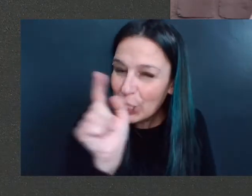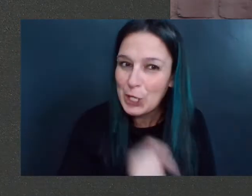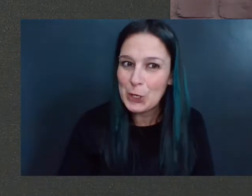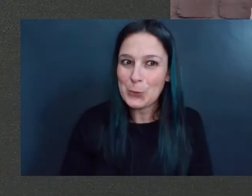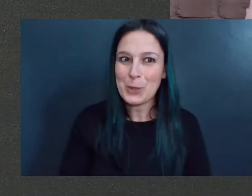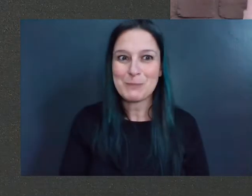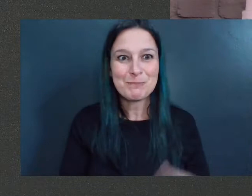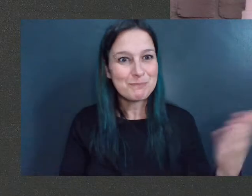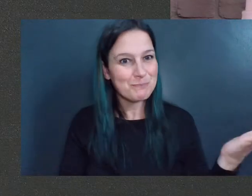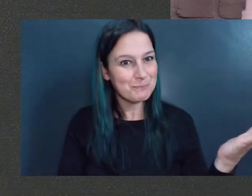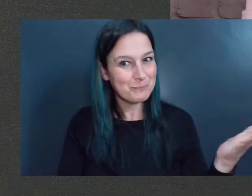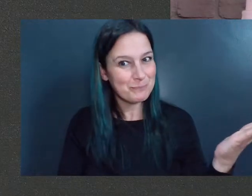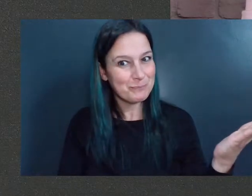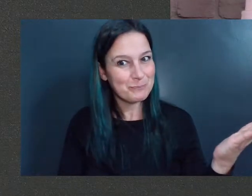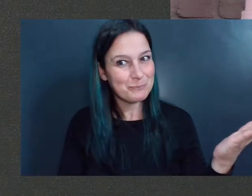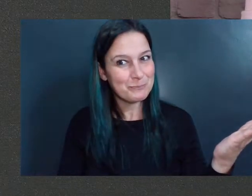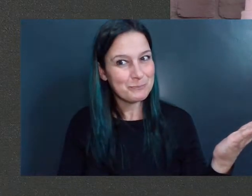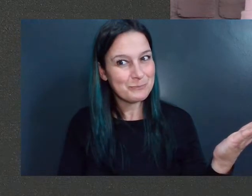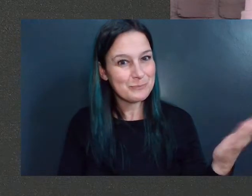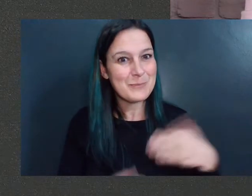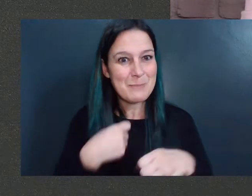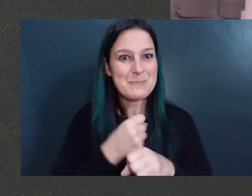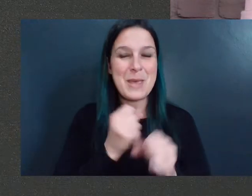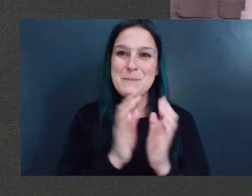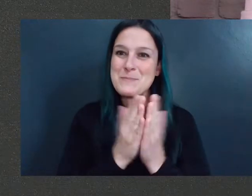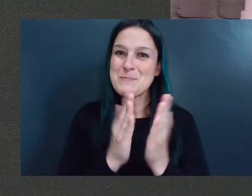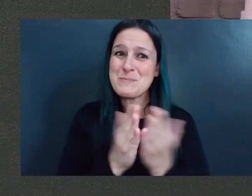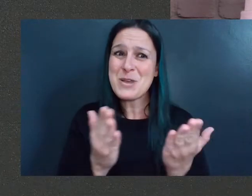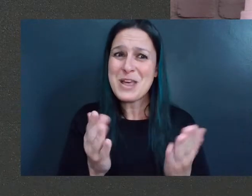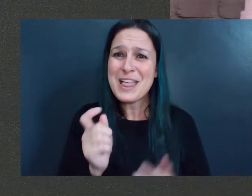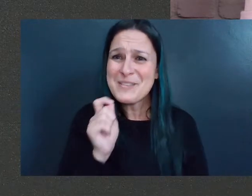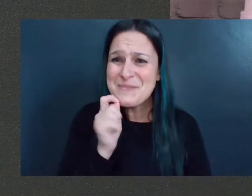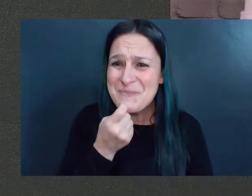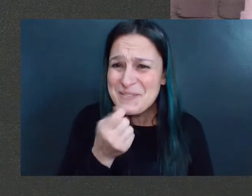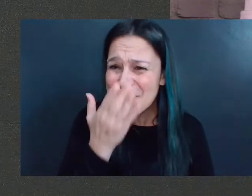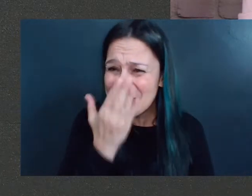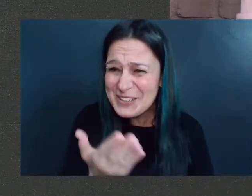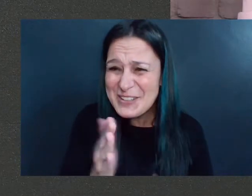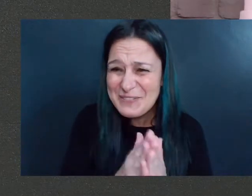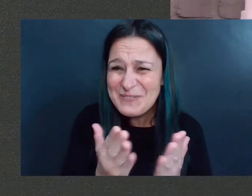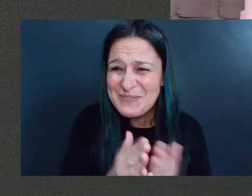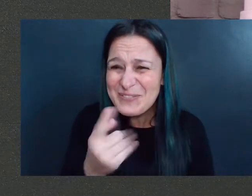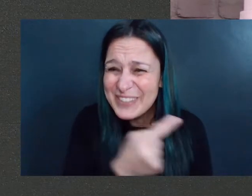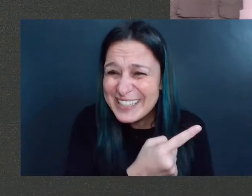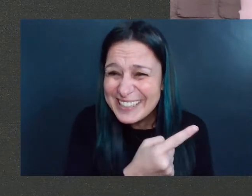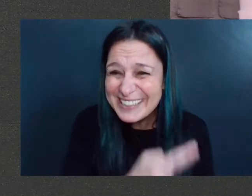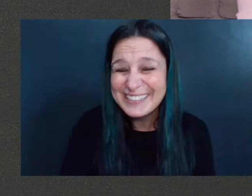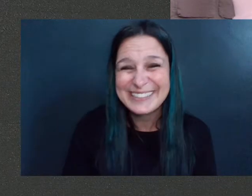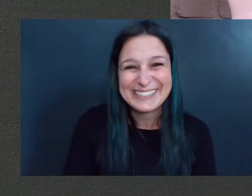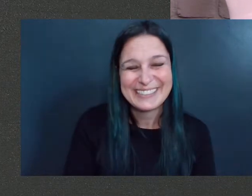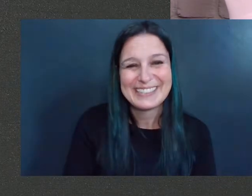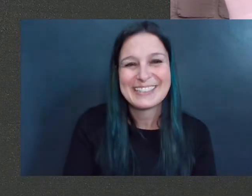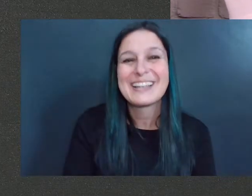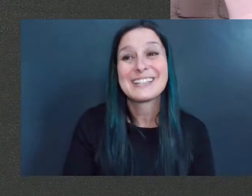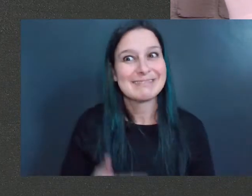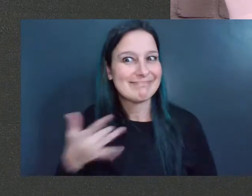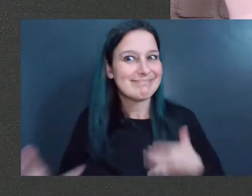Look at this little book he made. Doesn't it look like a good little book? Yeah, he's so excited about it.